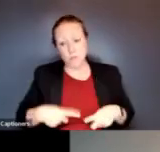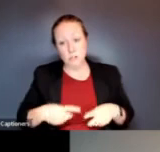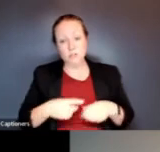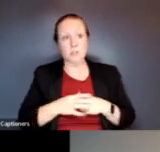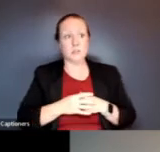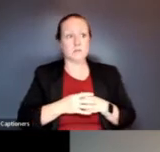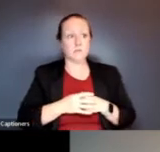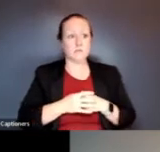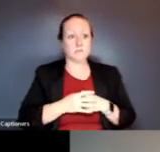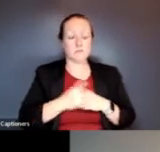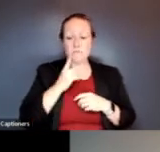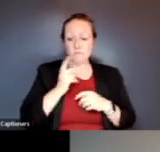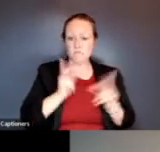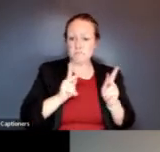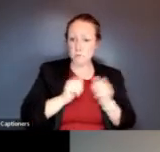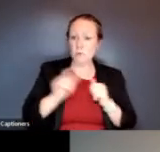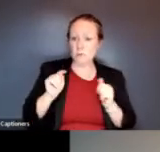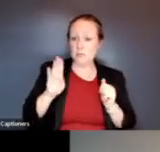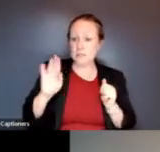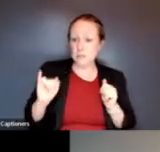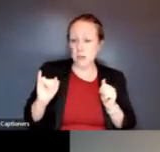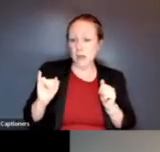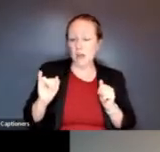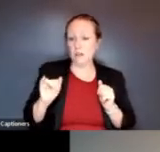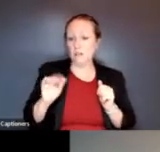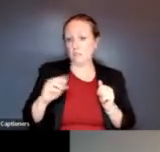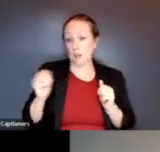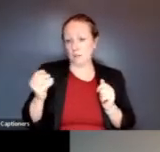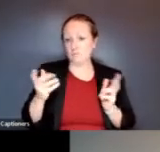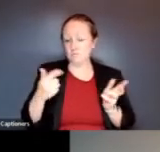TBI. And actually, that's very